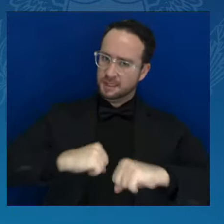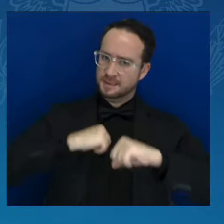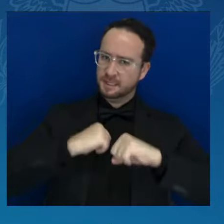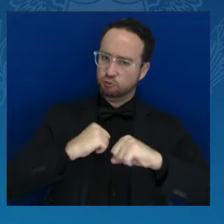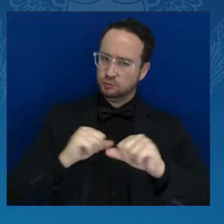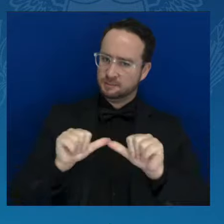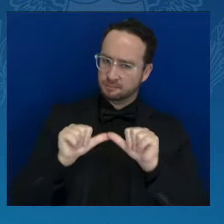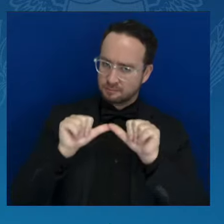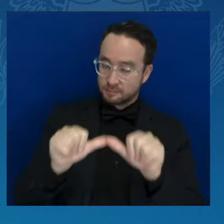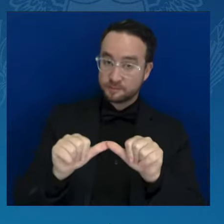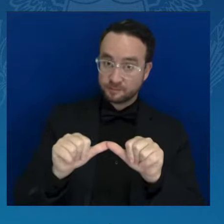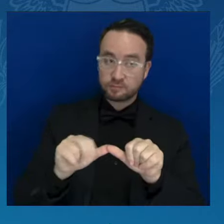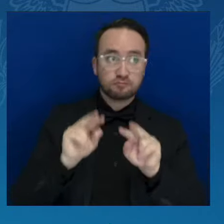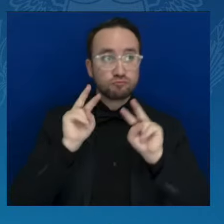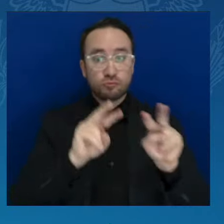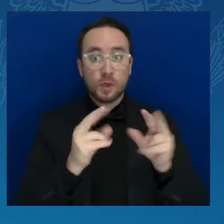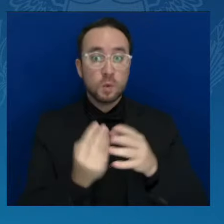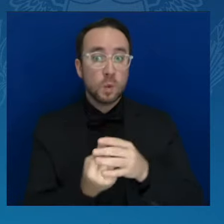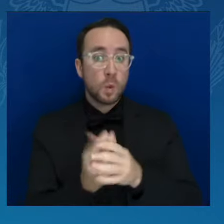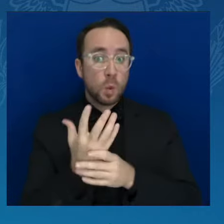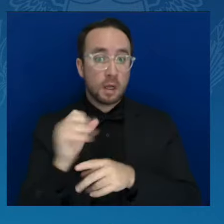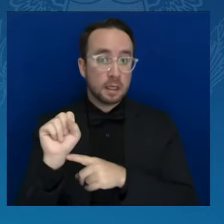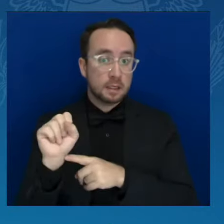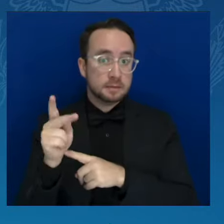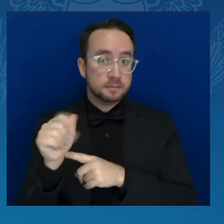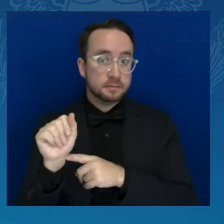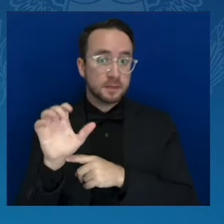and discovery strengthens the diplomacy here on Earth.